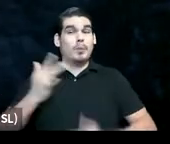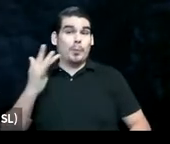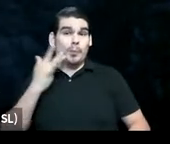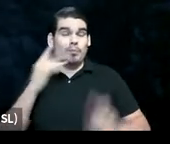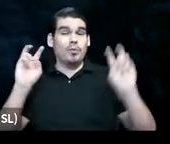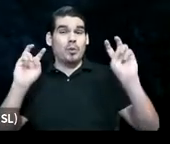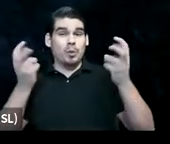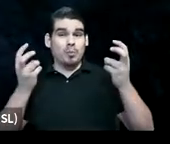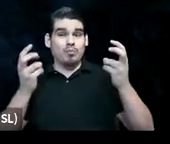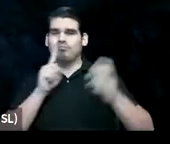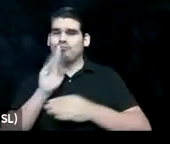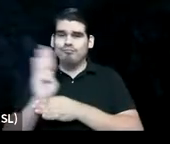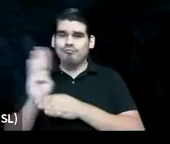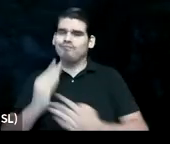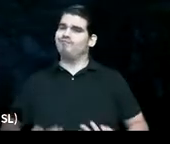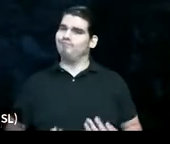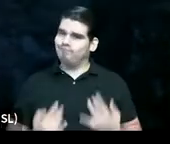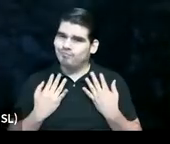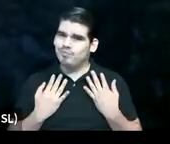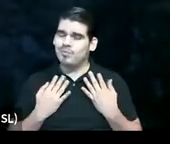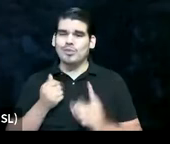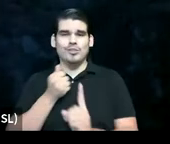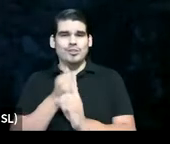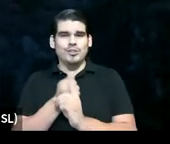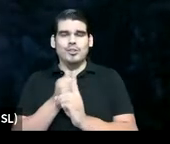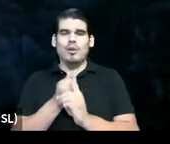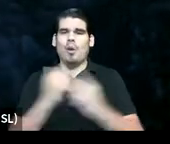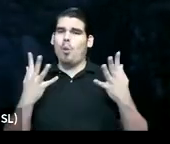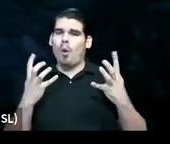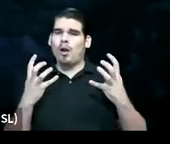while that resolution database we have on our website can be used for inspiration,